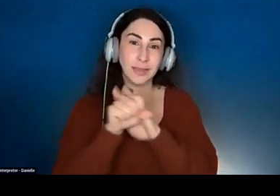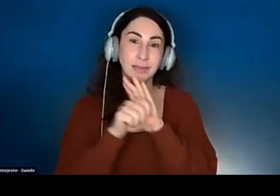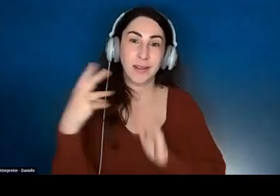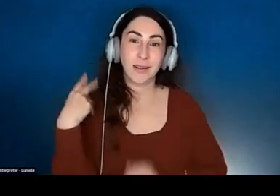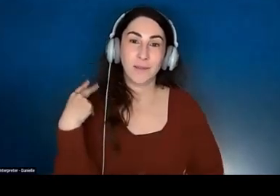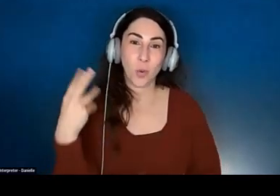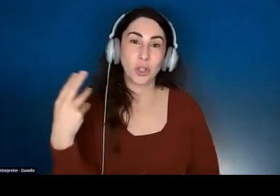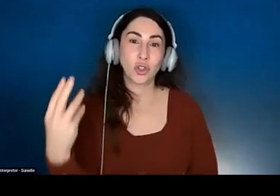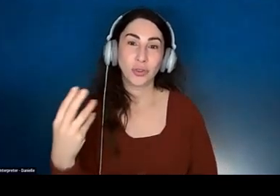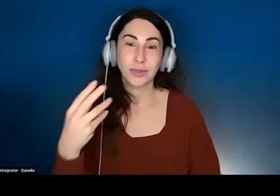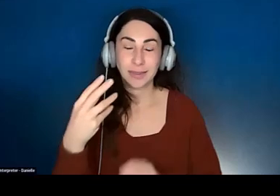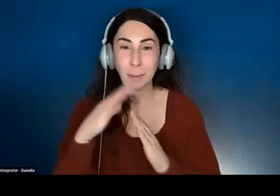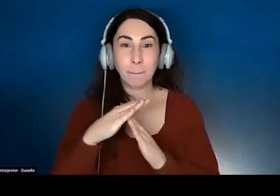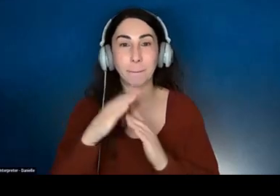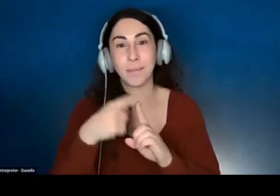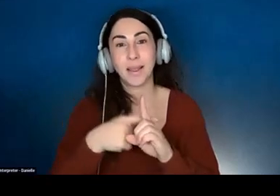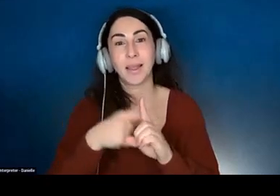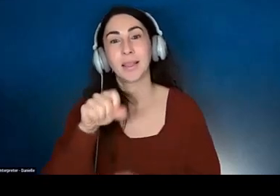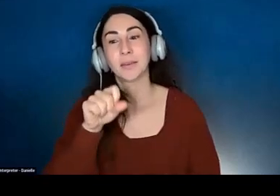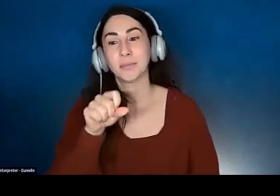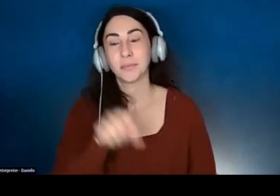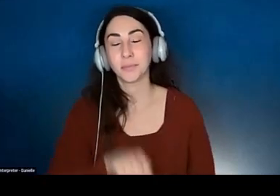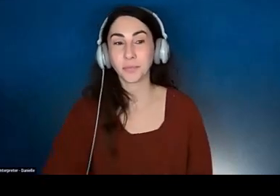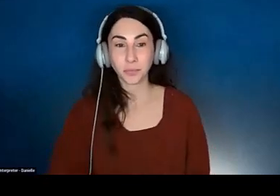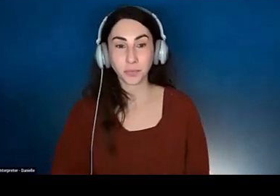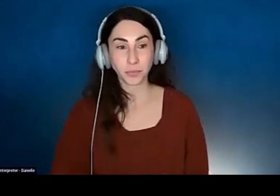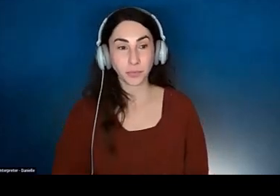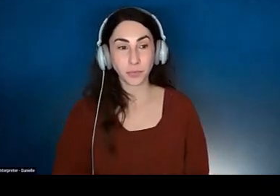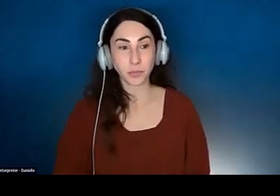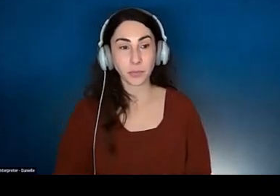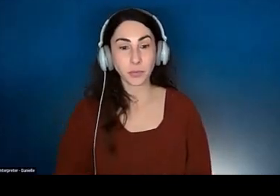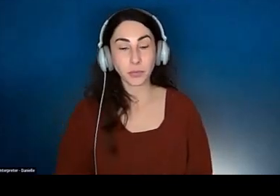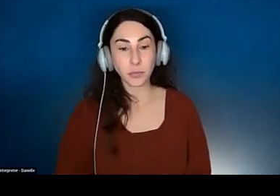How we looked at Money Follows a Person to kind of